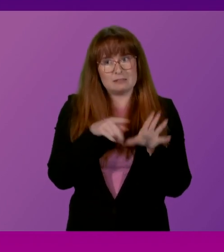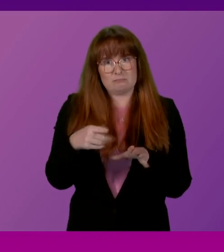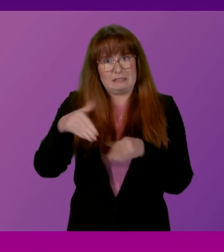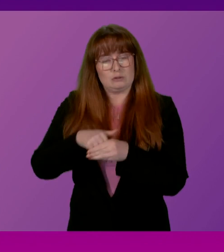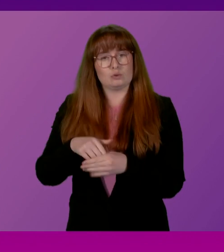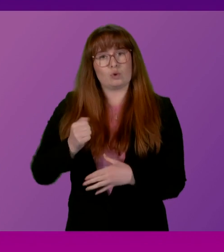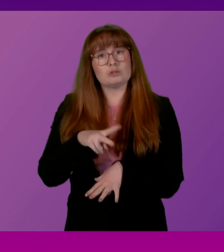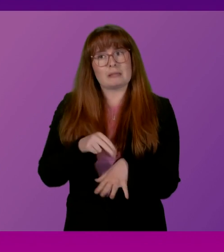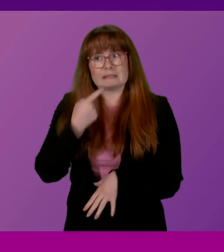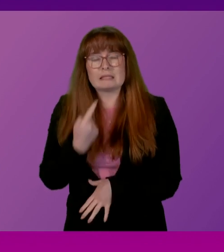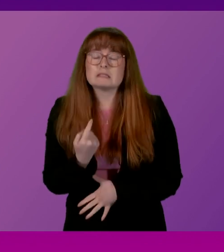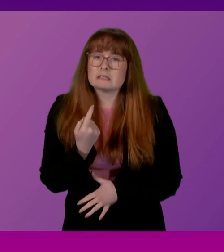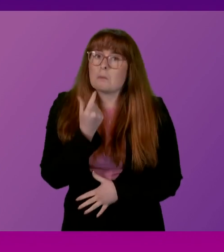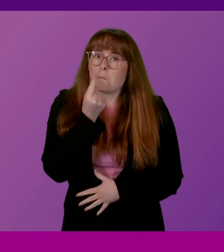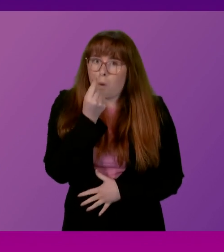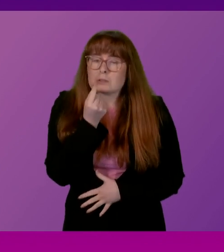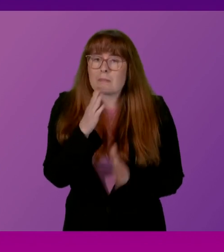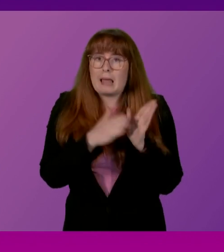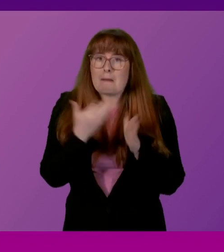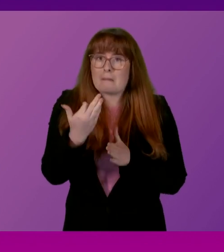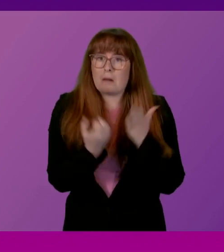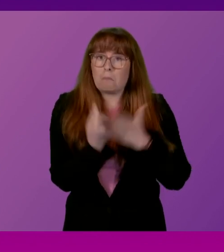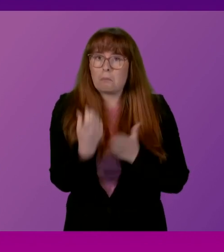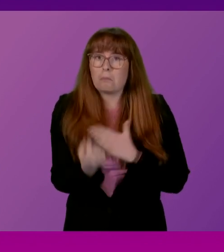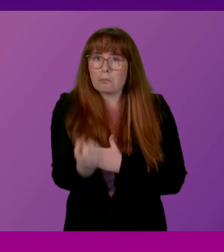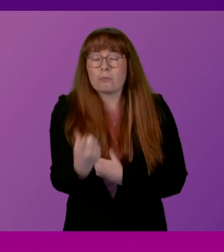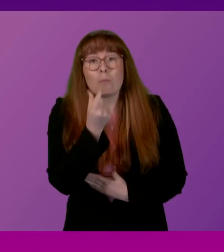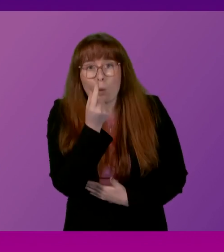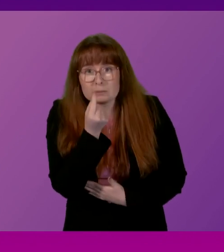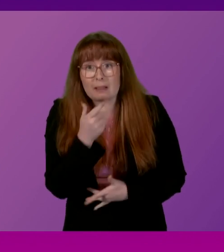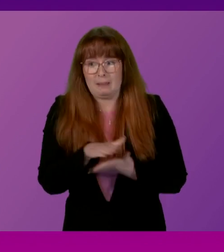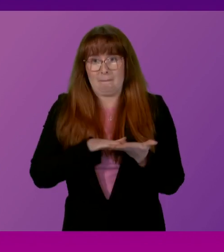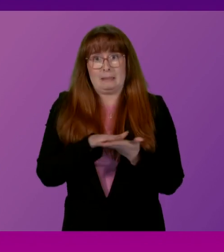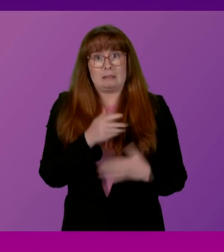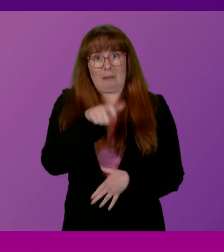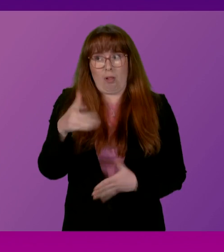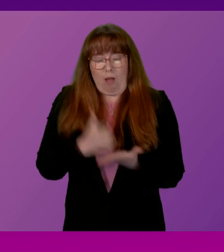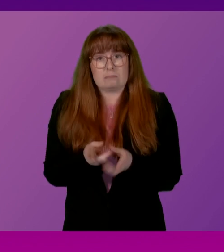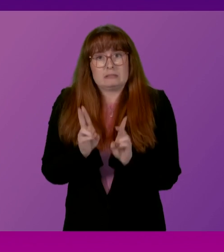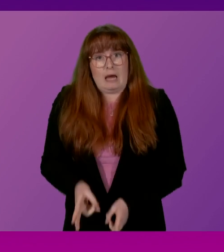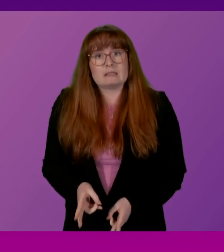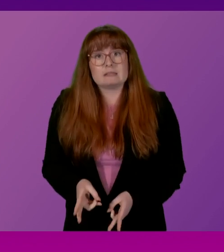“We might see more M9 cases appearing where people actually die because that’s the harsh